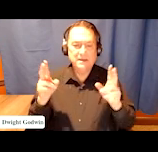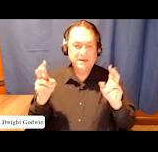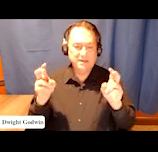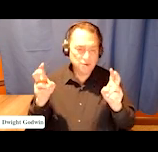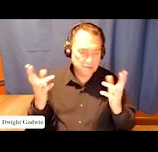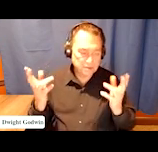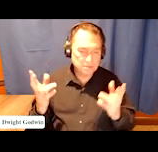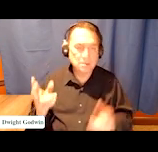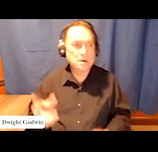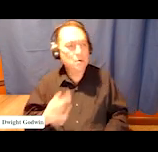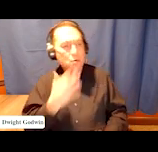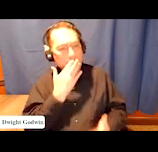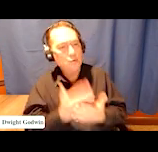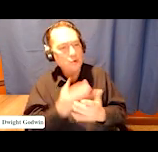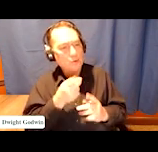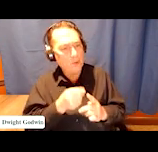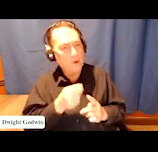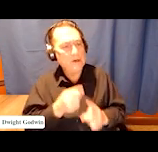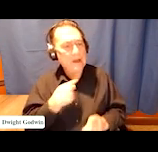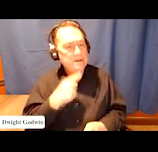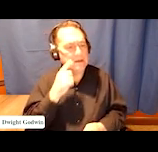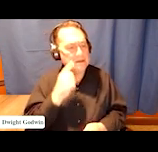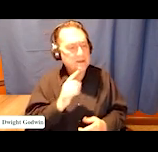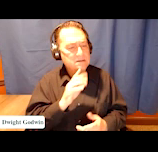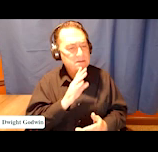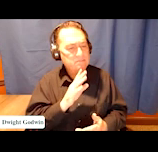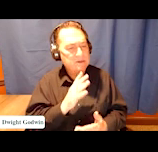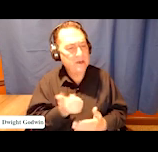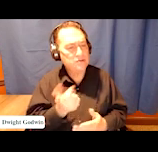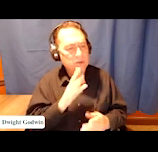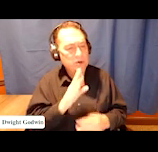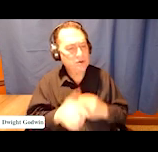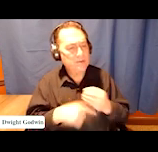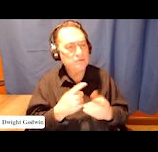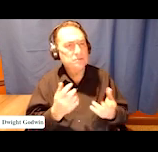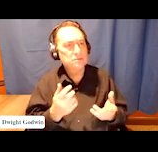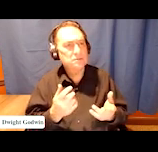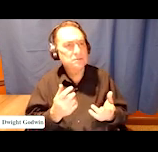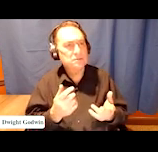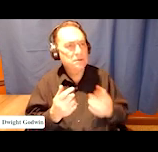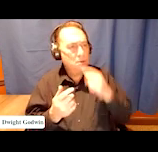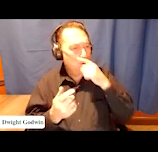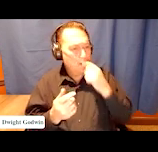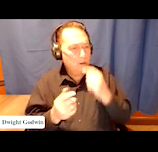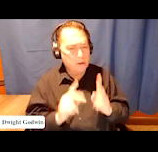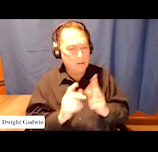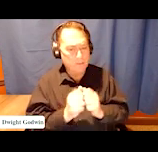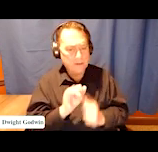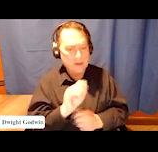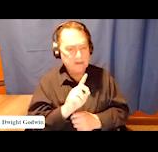Yeah, great point. And I think something else that we had talked about was how people with IDD might know different resources